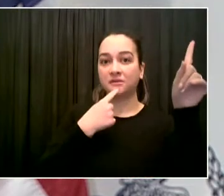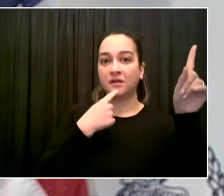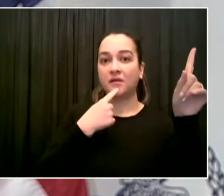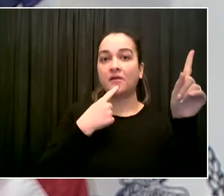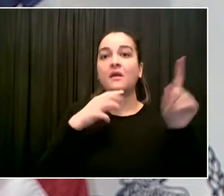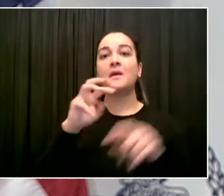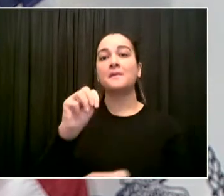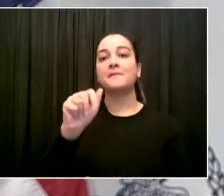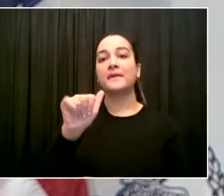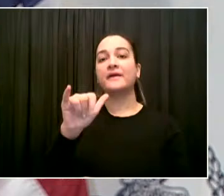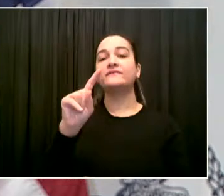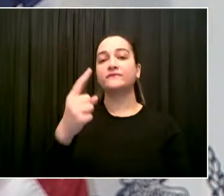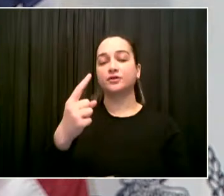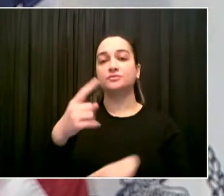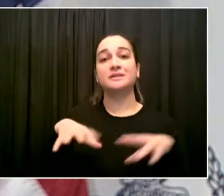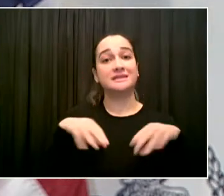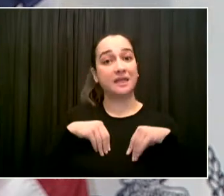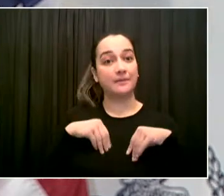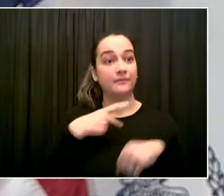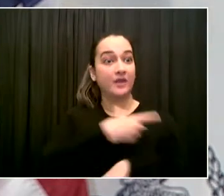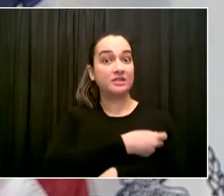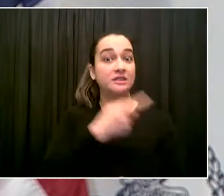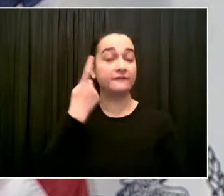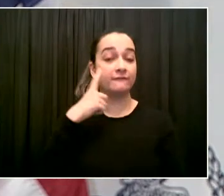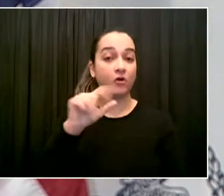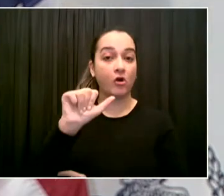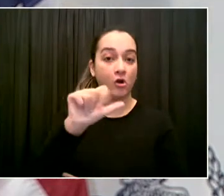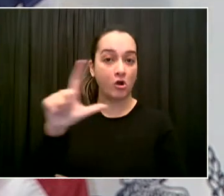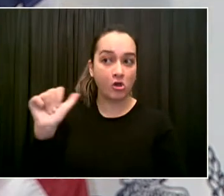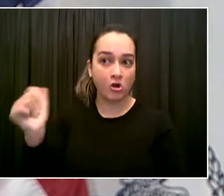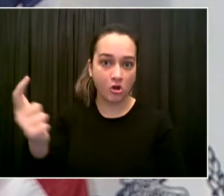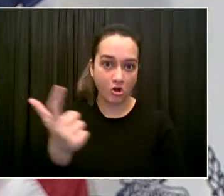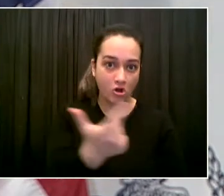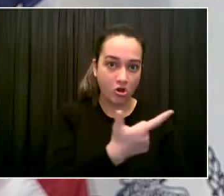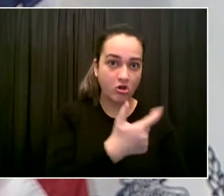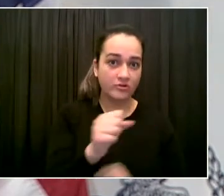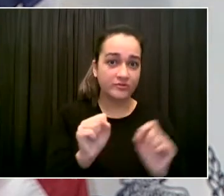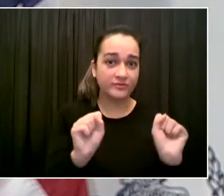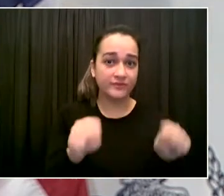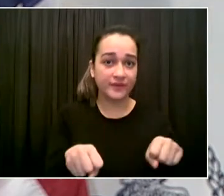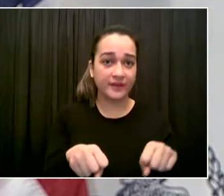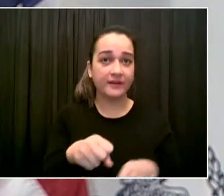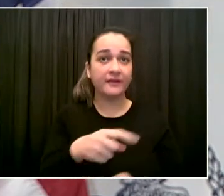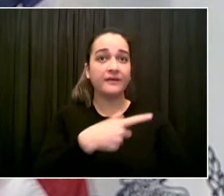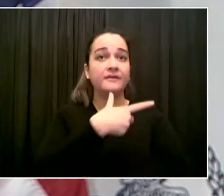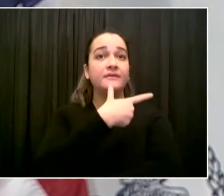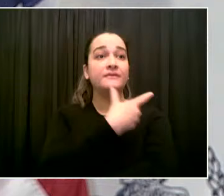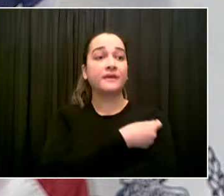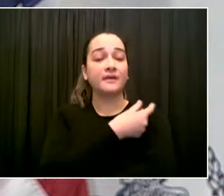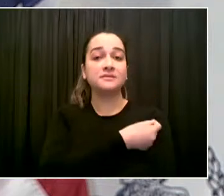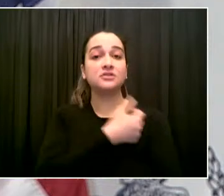BETETERT TIME TO DO THAT. BECAUSE E VGIEN THE RELATIVE LACK OF SUPPLY, STAYING FOCUSED